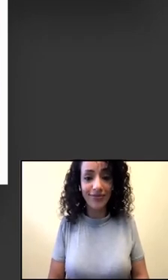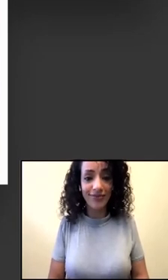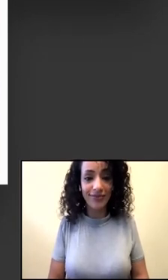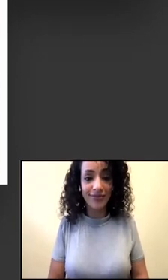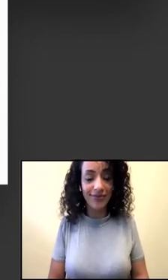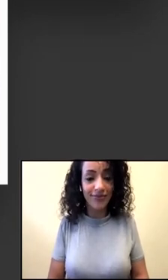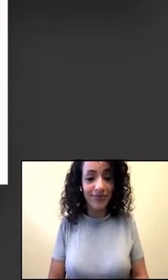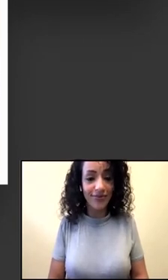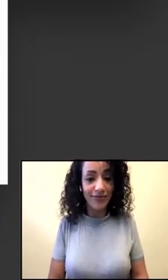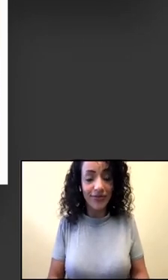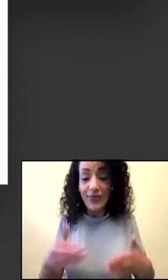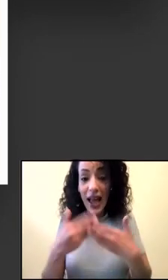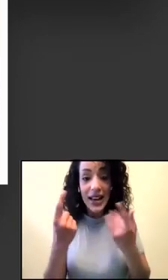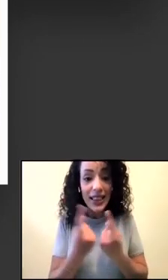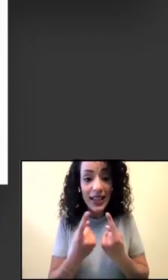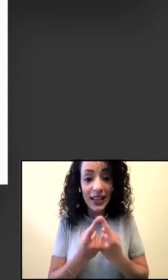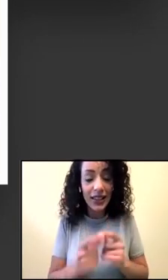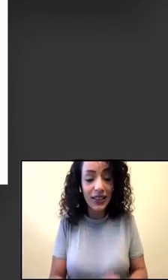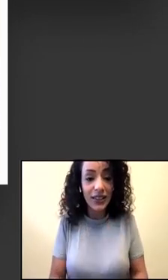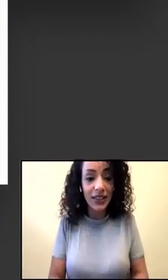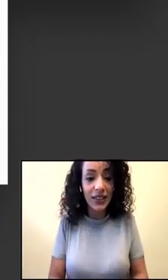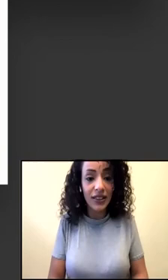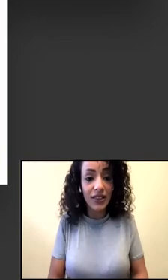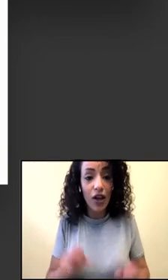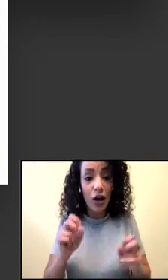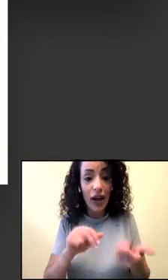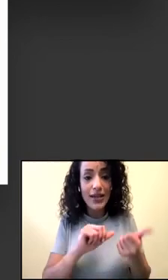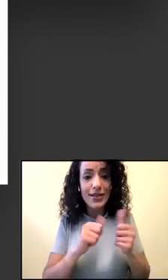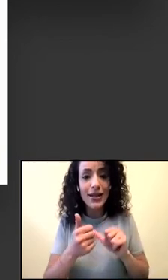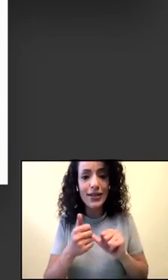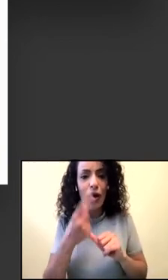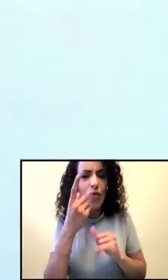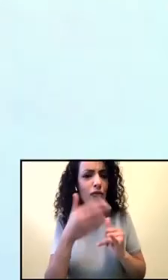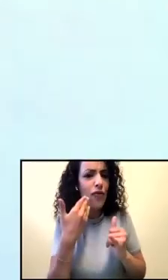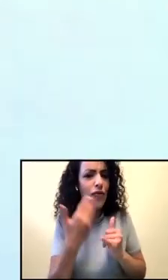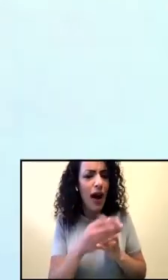If there's anything, otherwise then I'm just going to move on to one final question and which happily